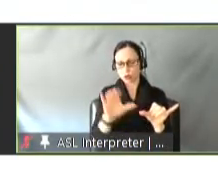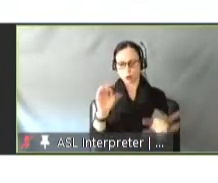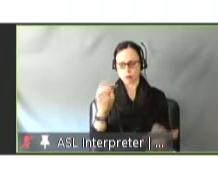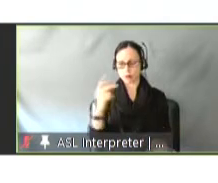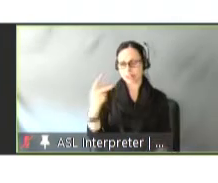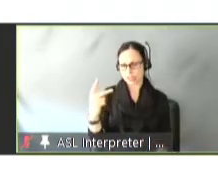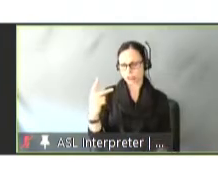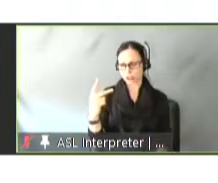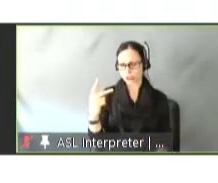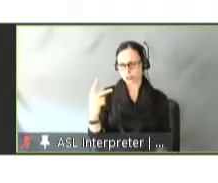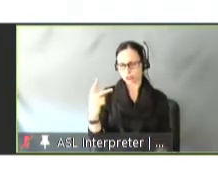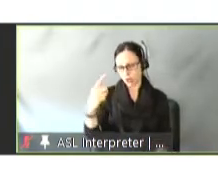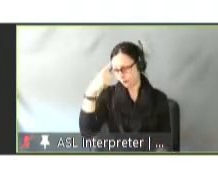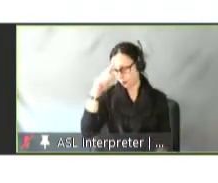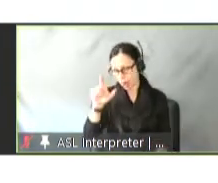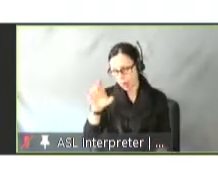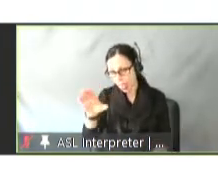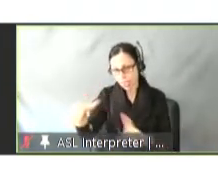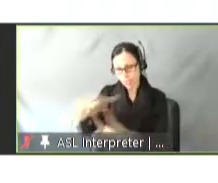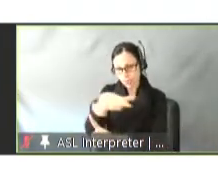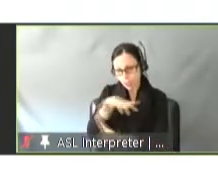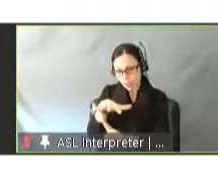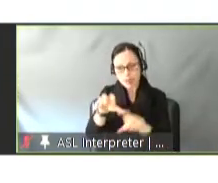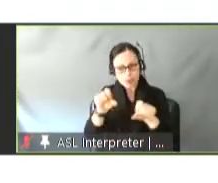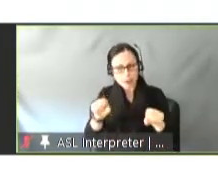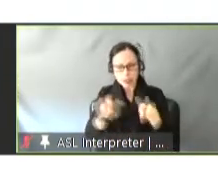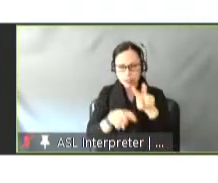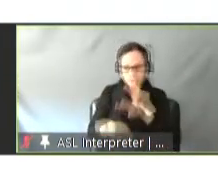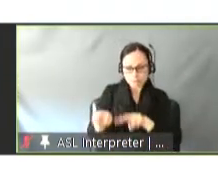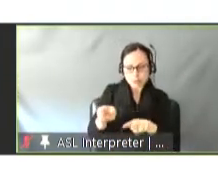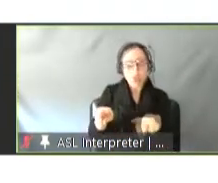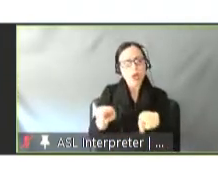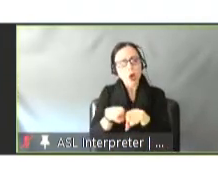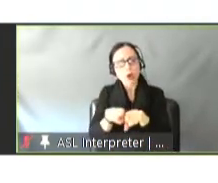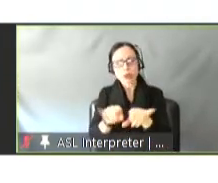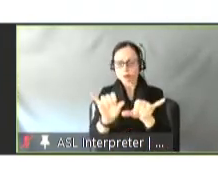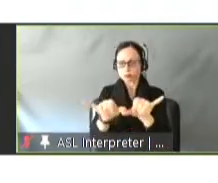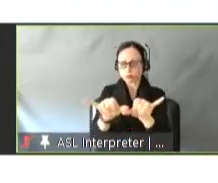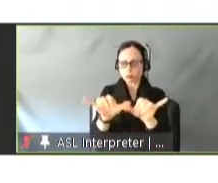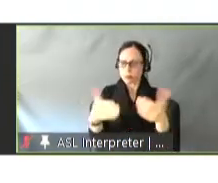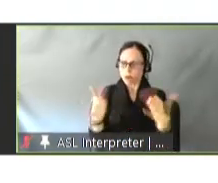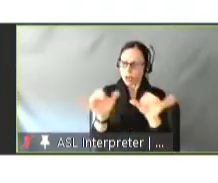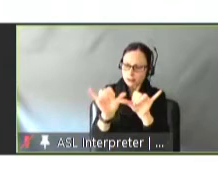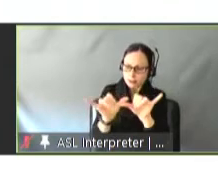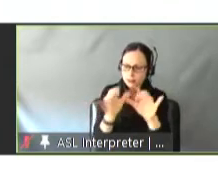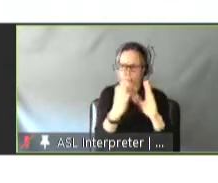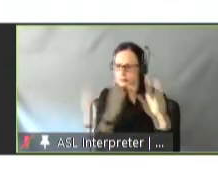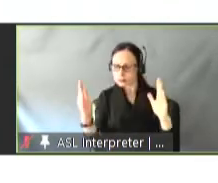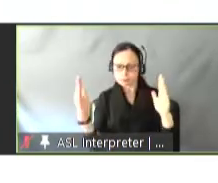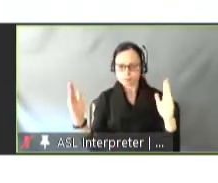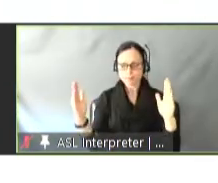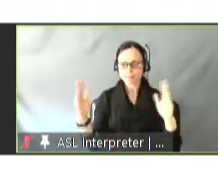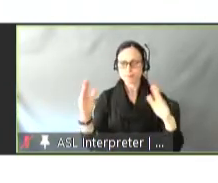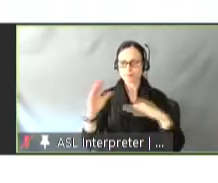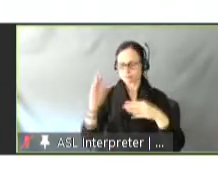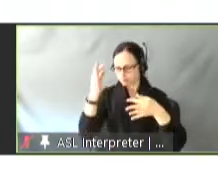monitor. And they allowed for an attainable bar for us to set for future vaccine candidates.